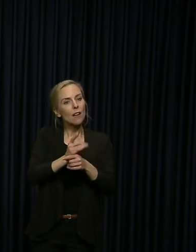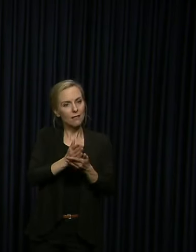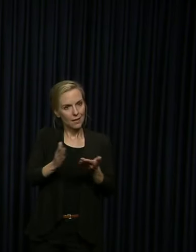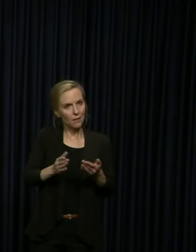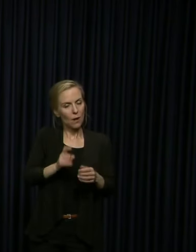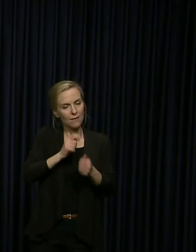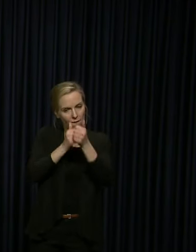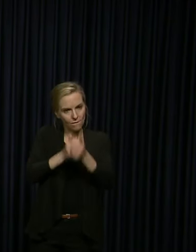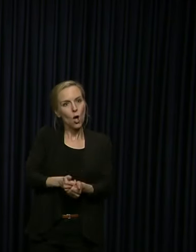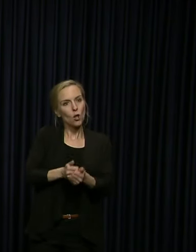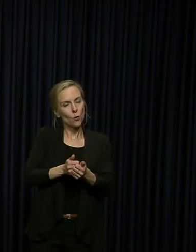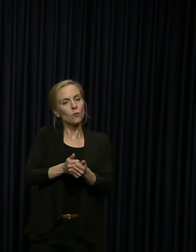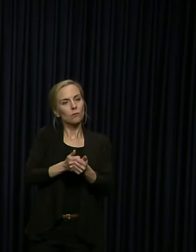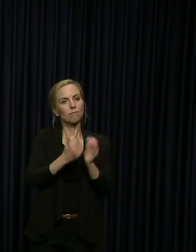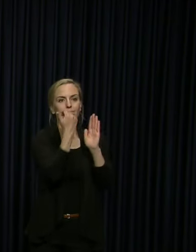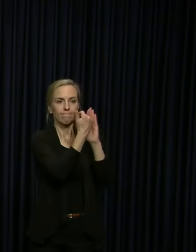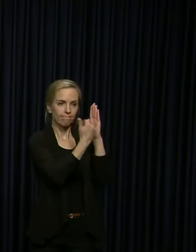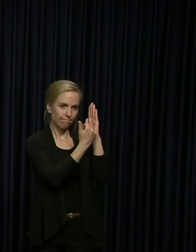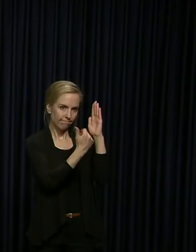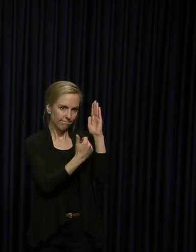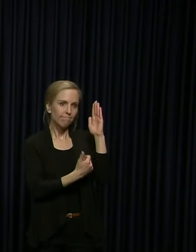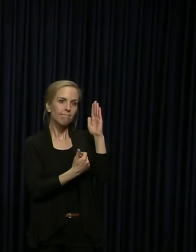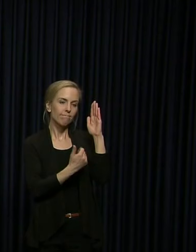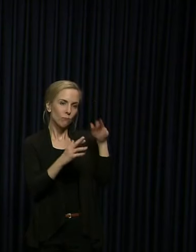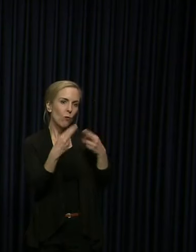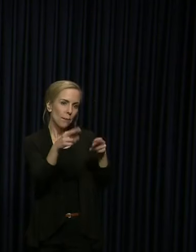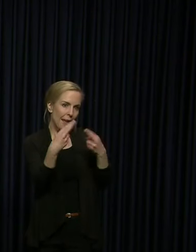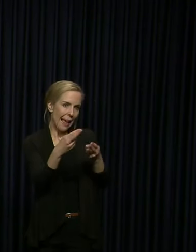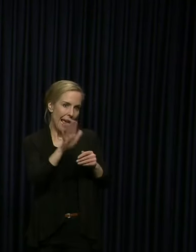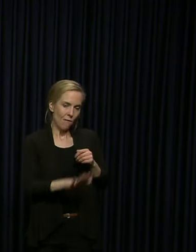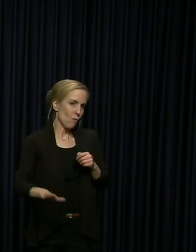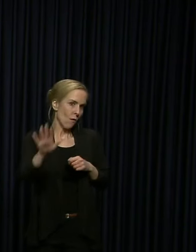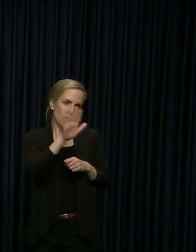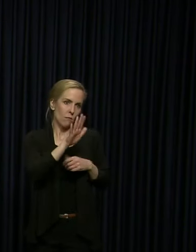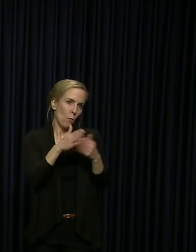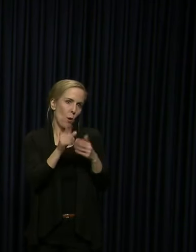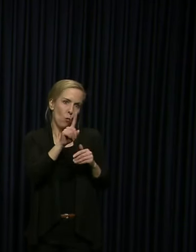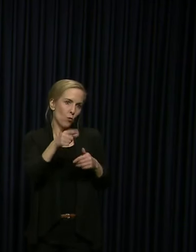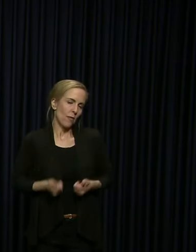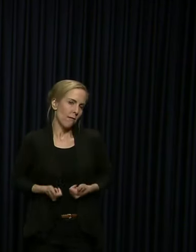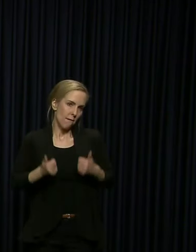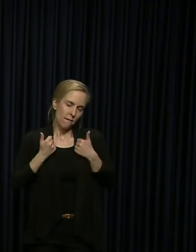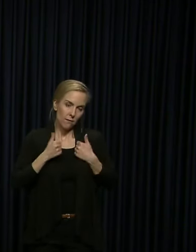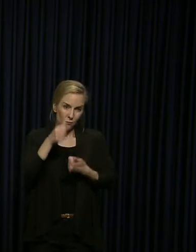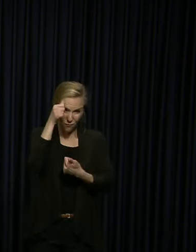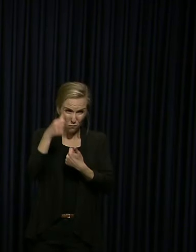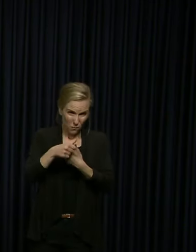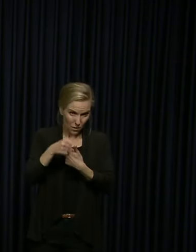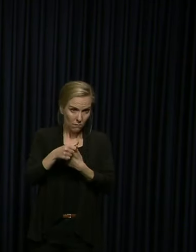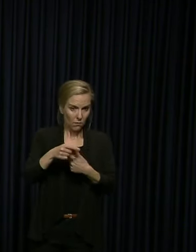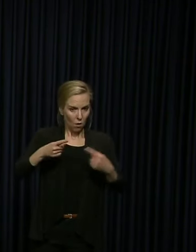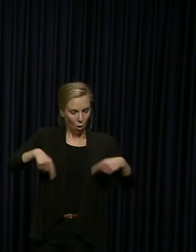SELF-QUARANTINE, BUT THEY HAVE ALSO MADE SOME SUGGESTIONS, INCLUDING CLOSING OUR